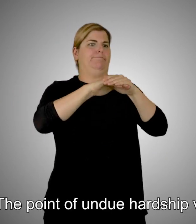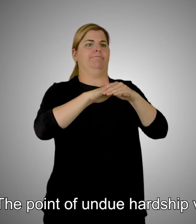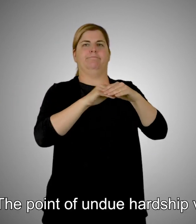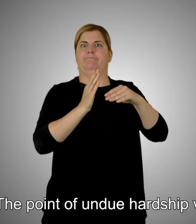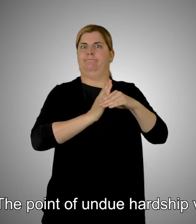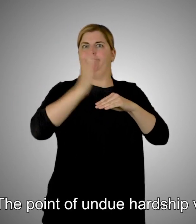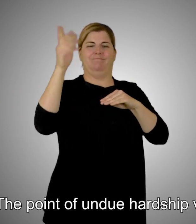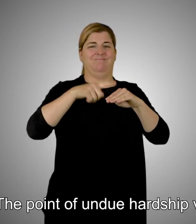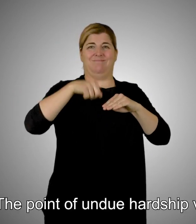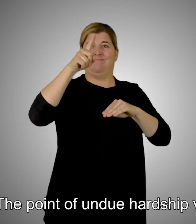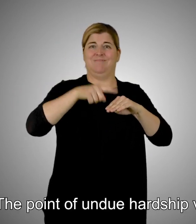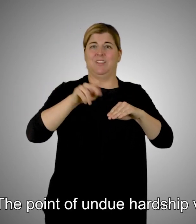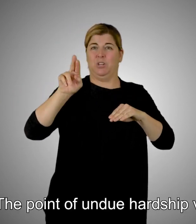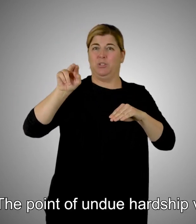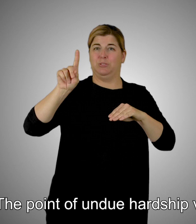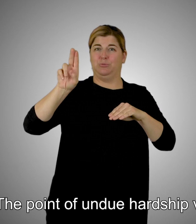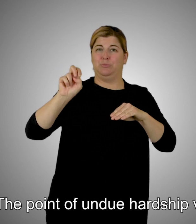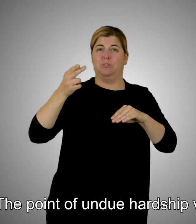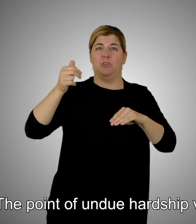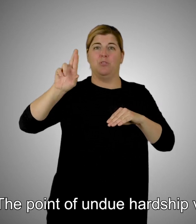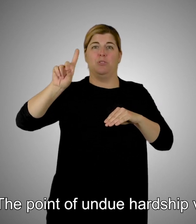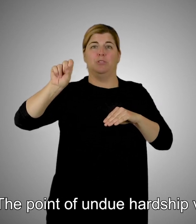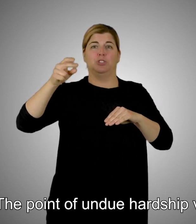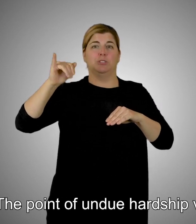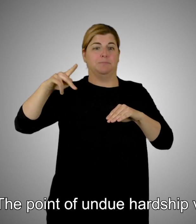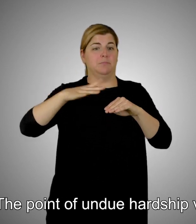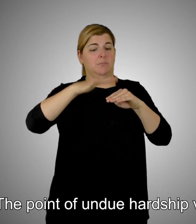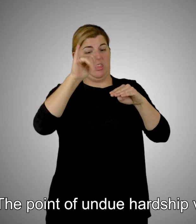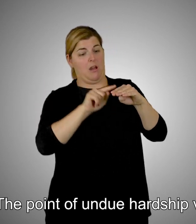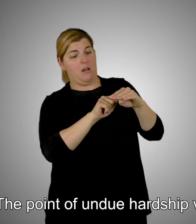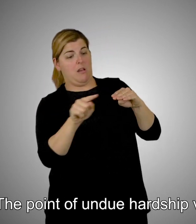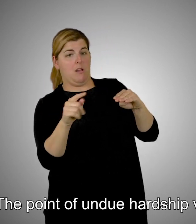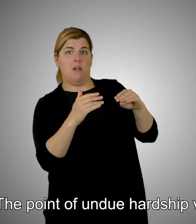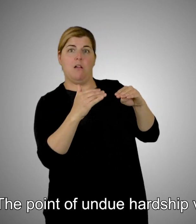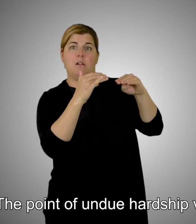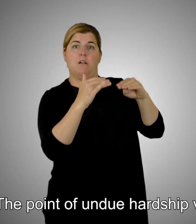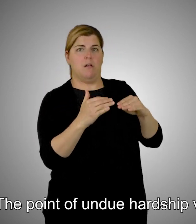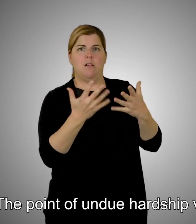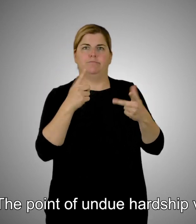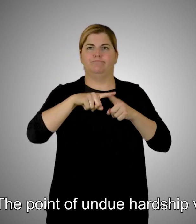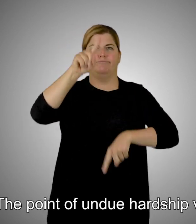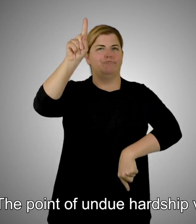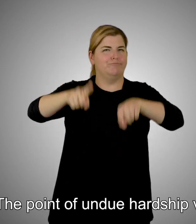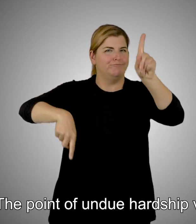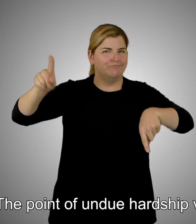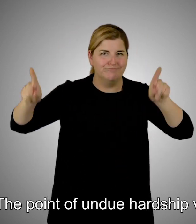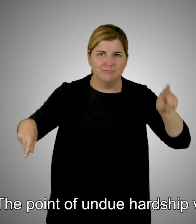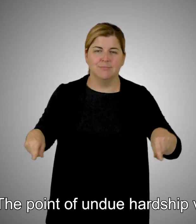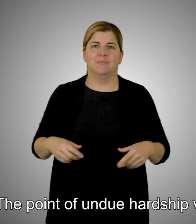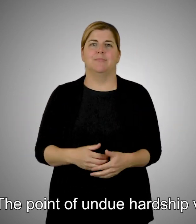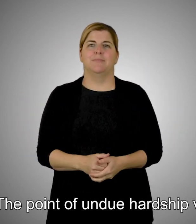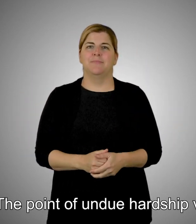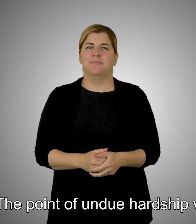The point of undue hardship varies.